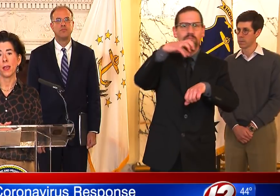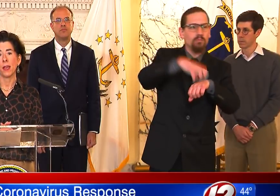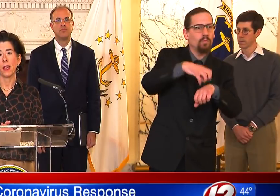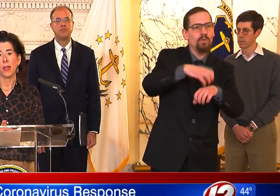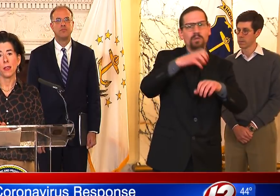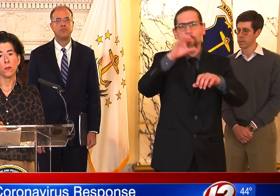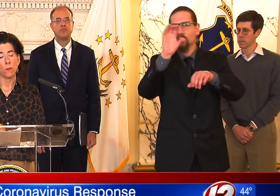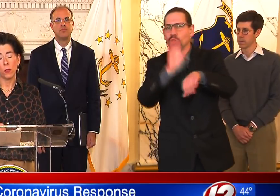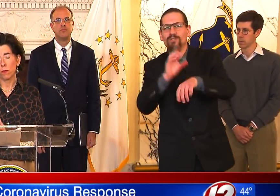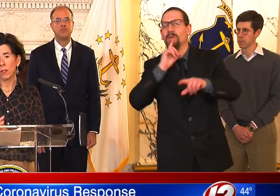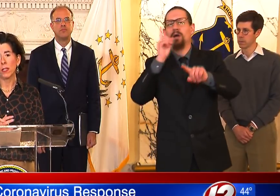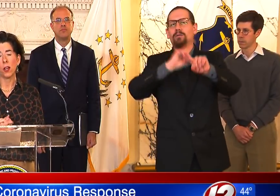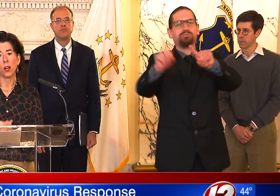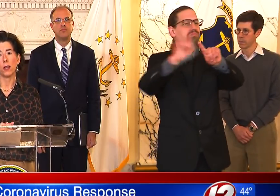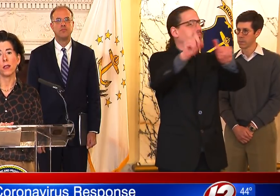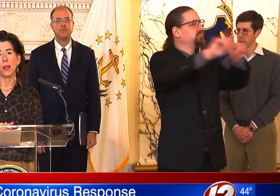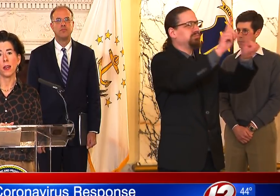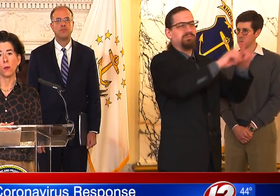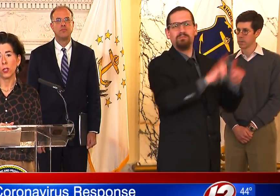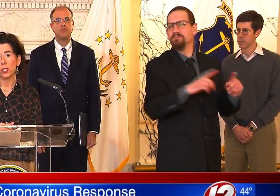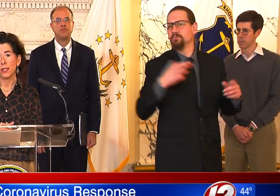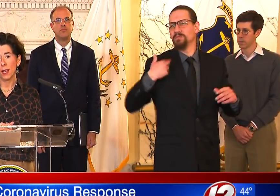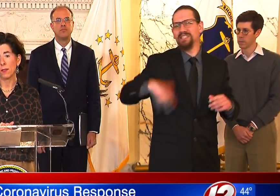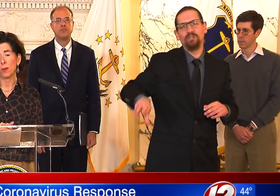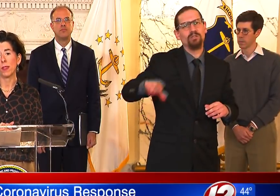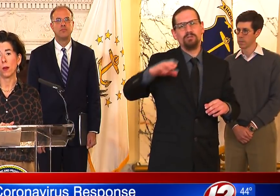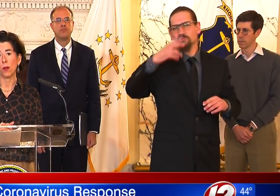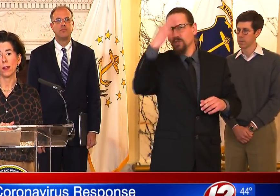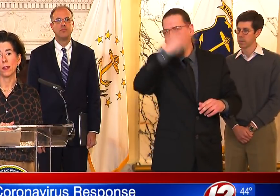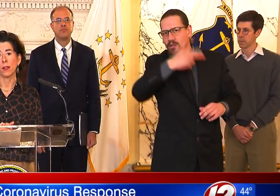FREE FAITH-BASED COMMUNITY. MOSQUES, SYNAGOGUES, CHURCHES